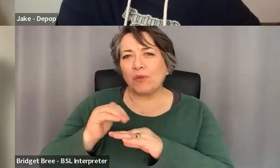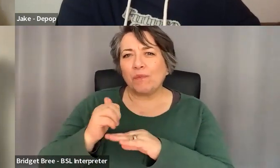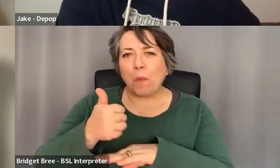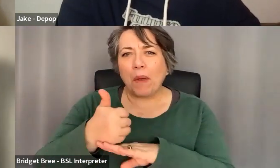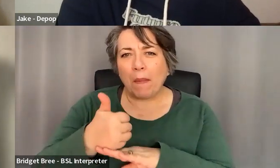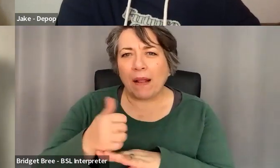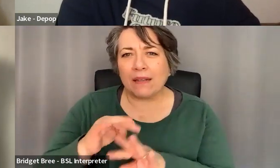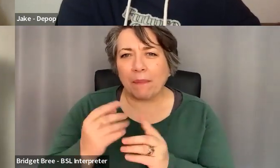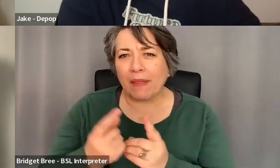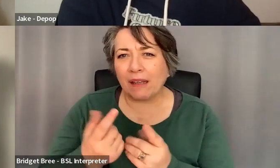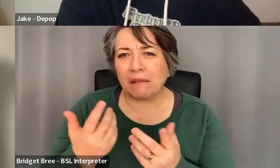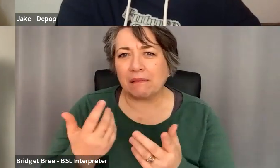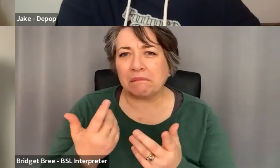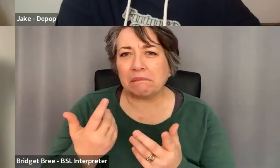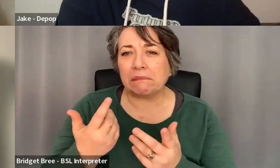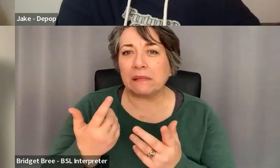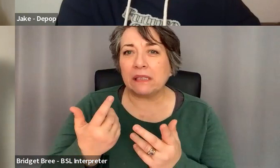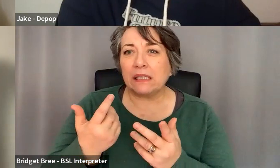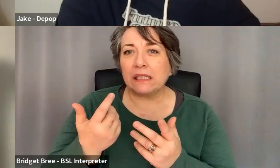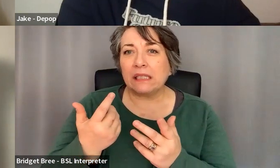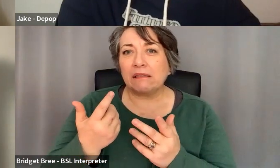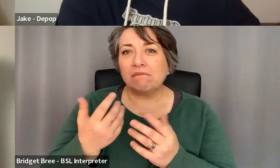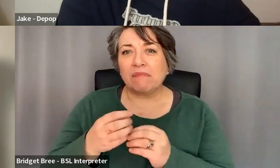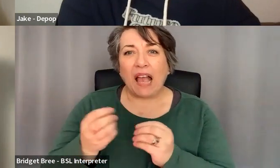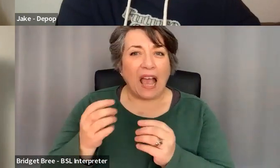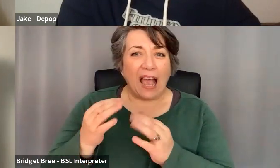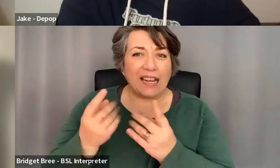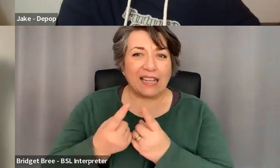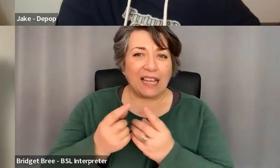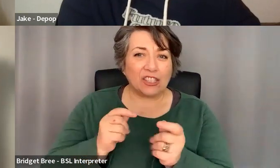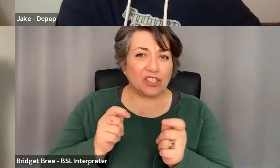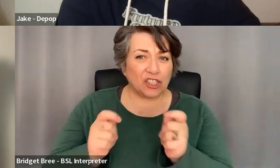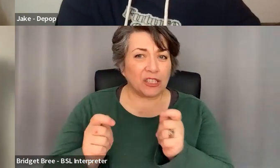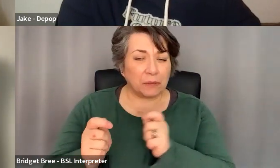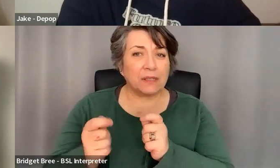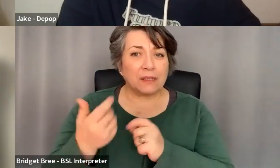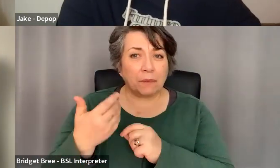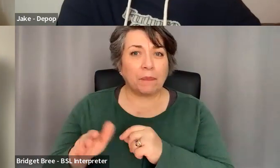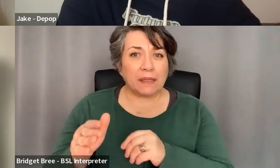shine in that role. Any adjustments that you know, that have been have been put forward